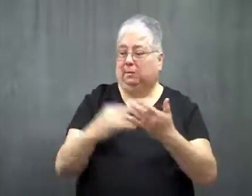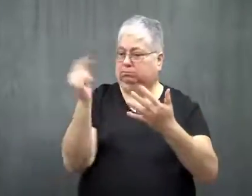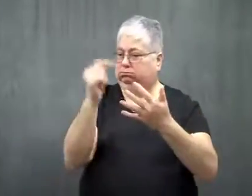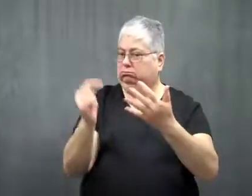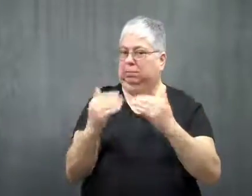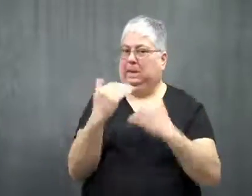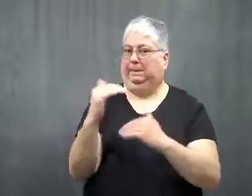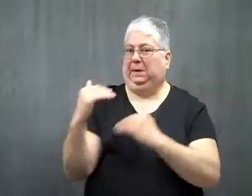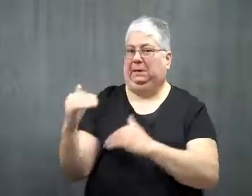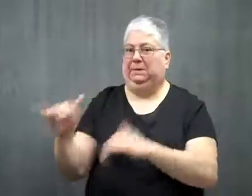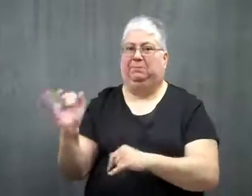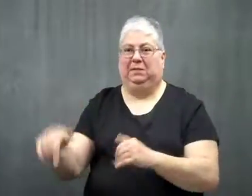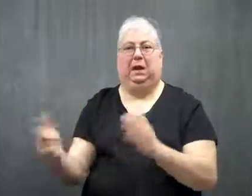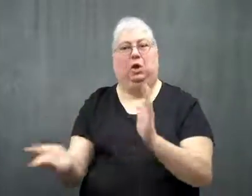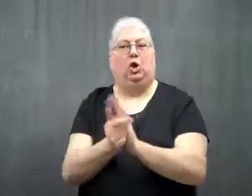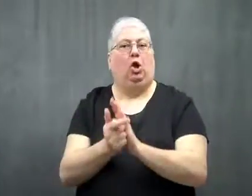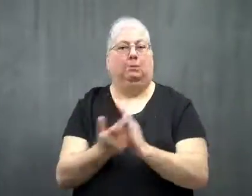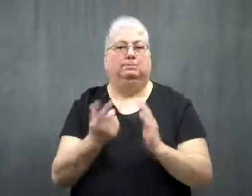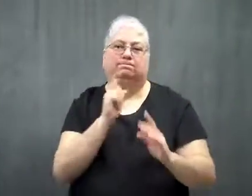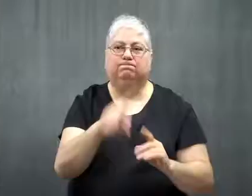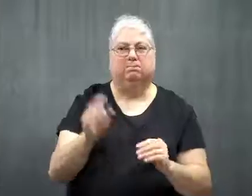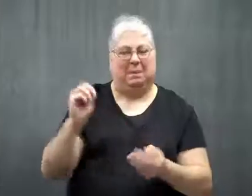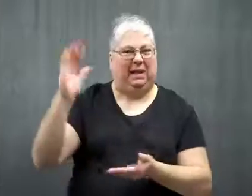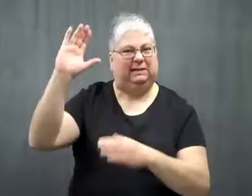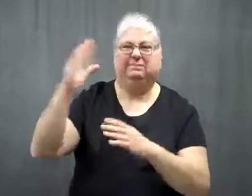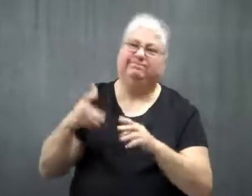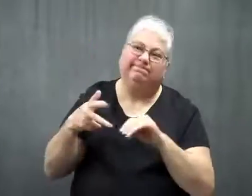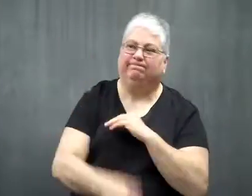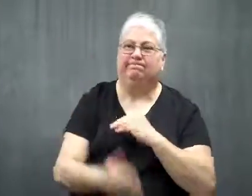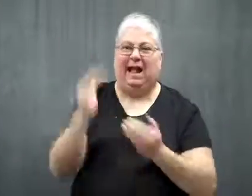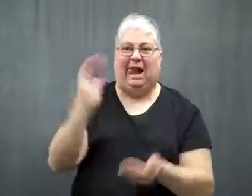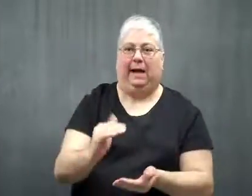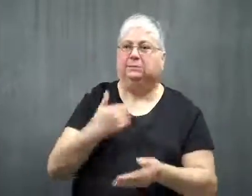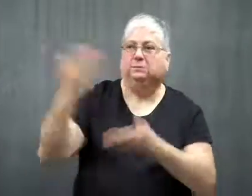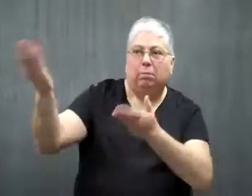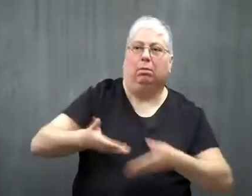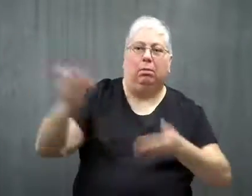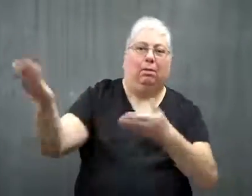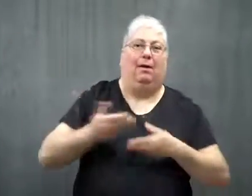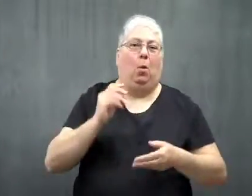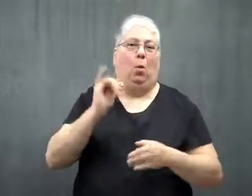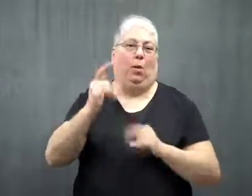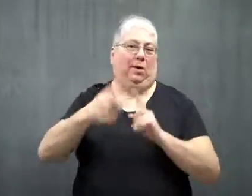The law mandated restrictions to reduce the necessity of importing oil from other companies.